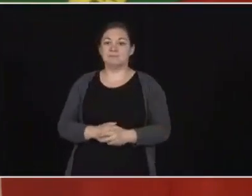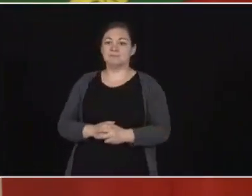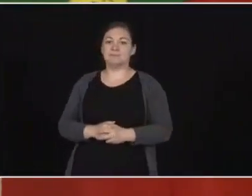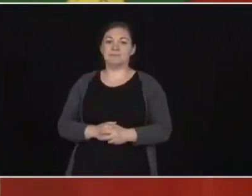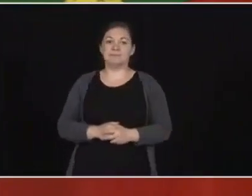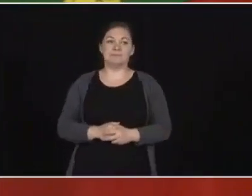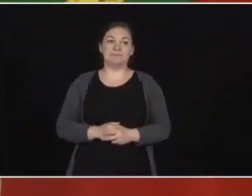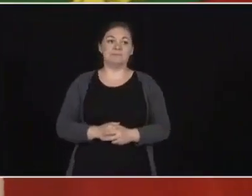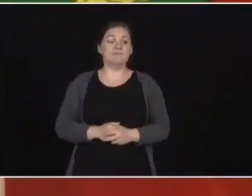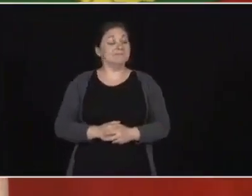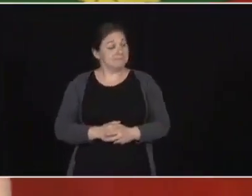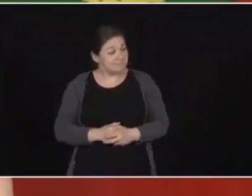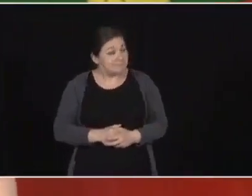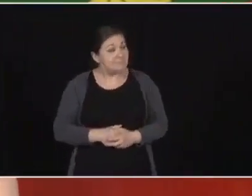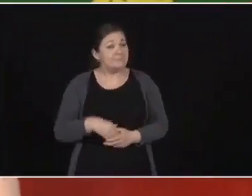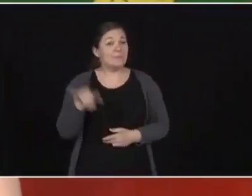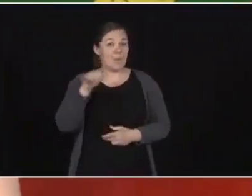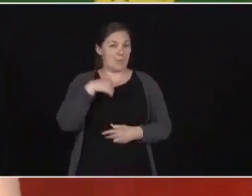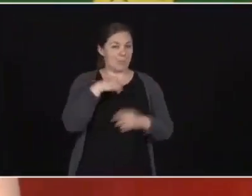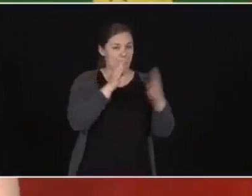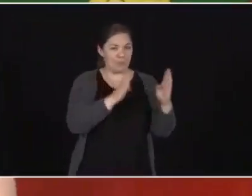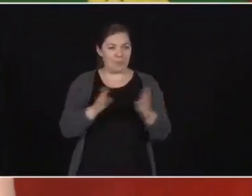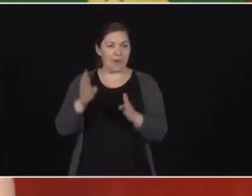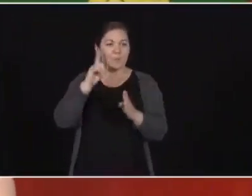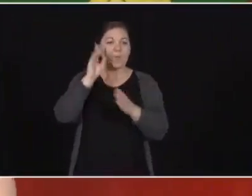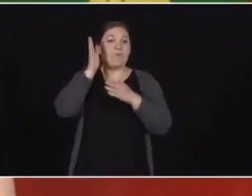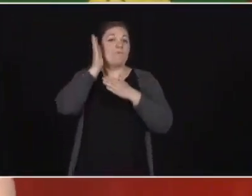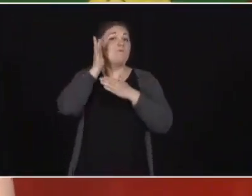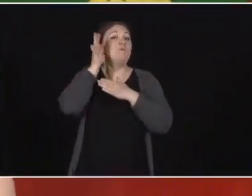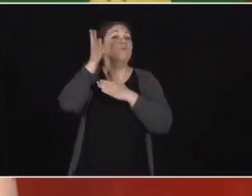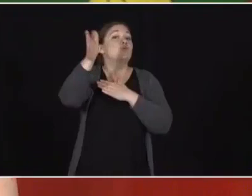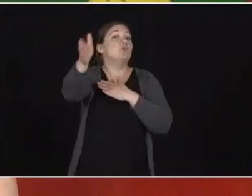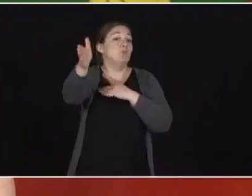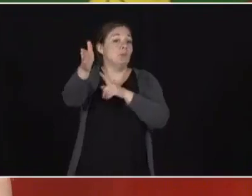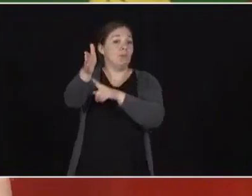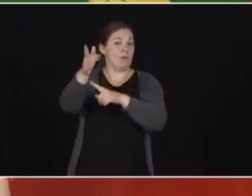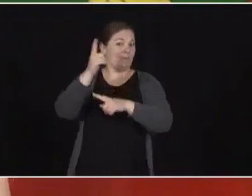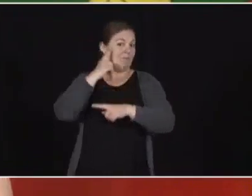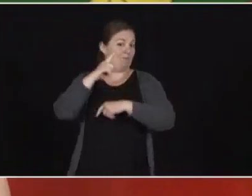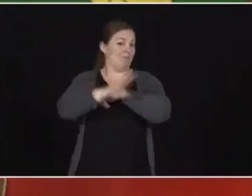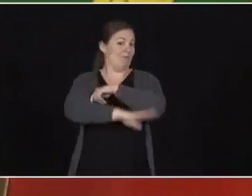I think the other element to add is were also planning for the future so we know